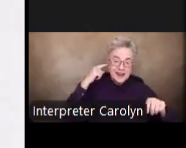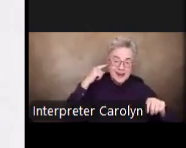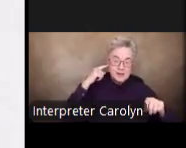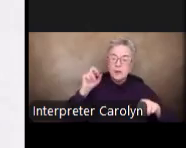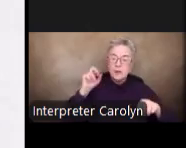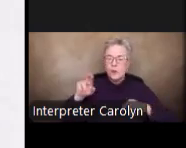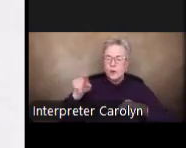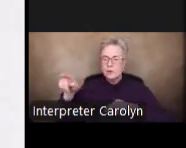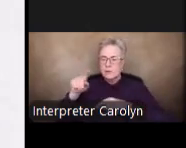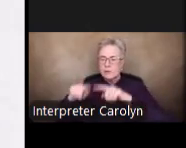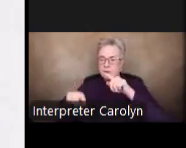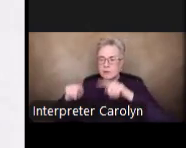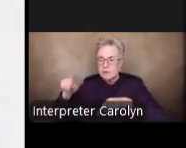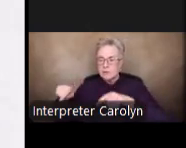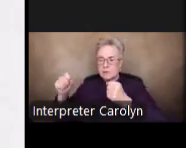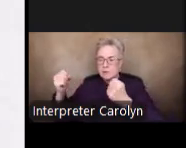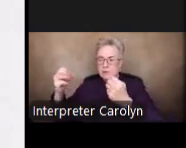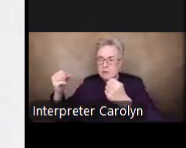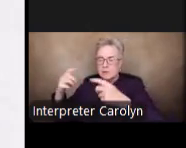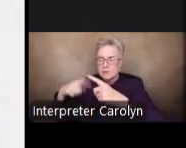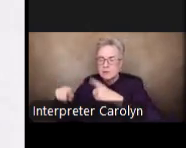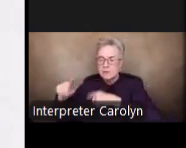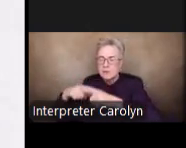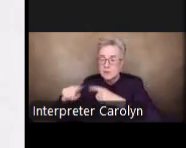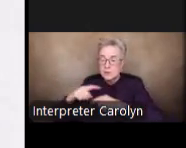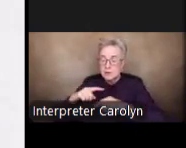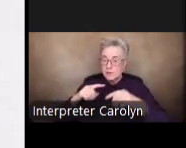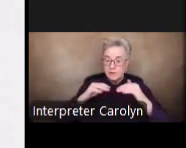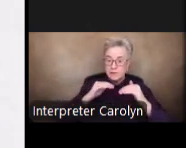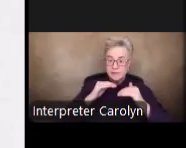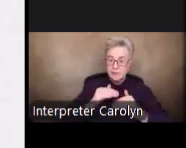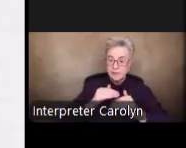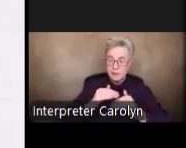sign language. Are they limited? So child with a robust